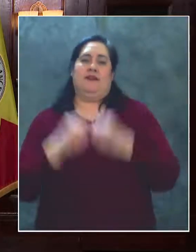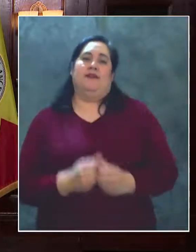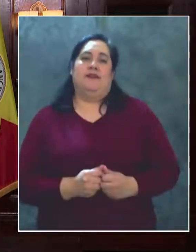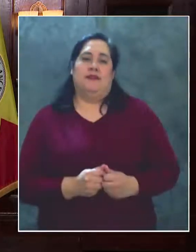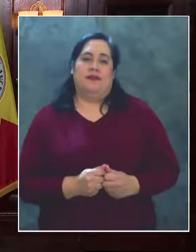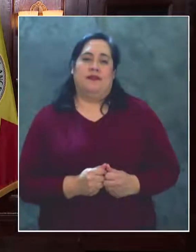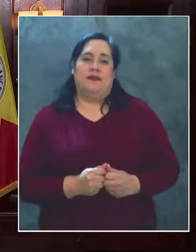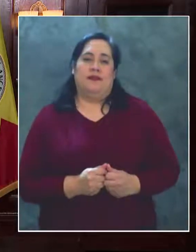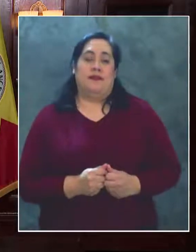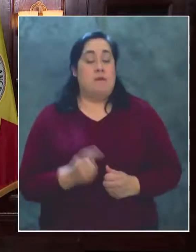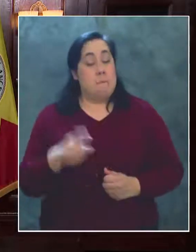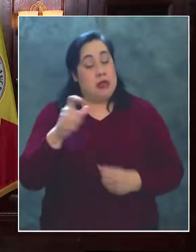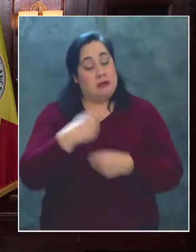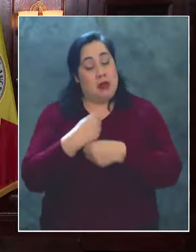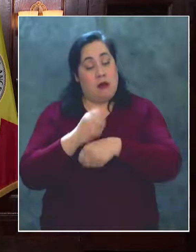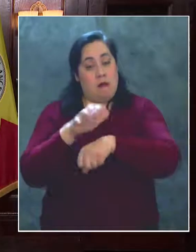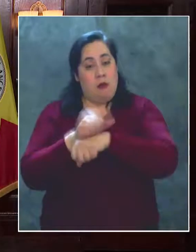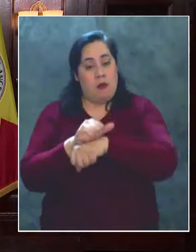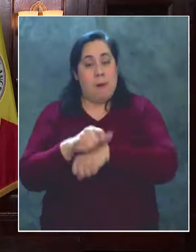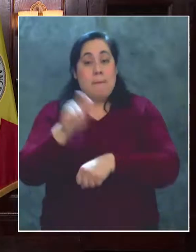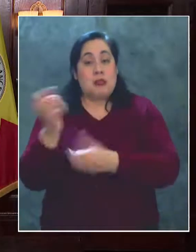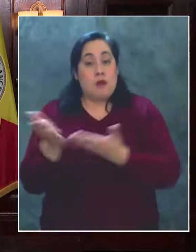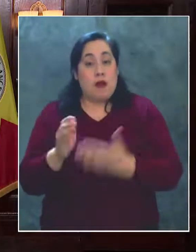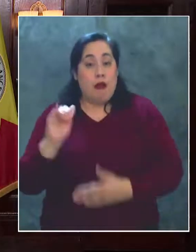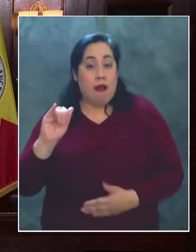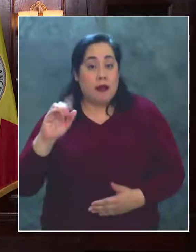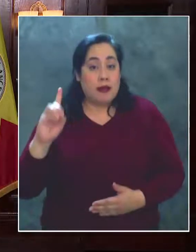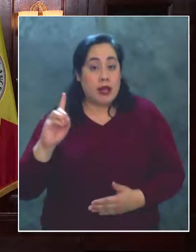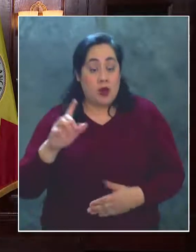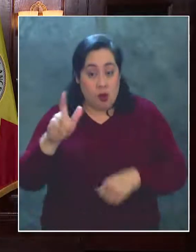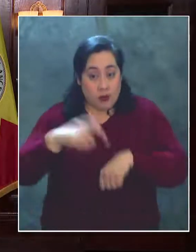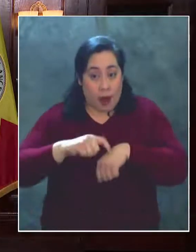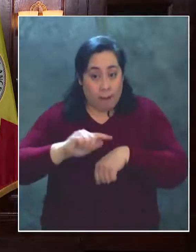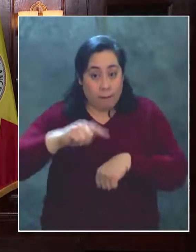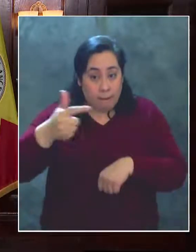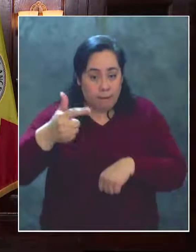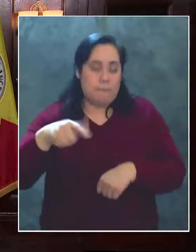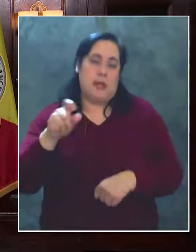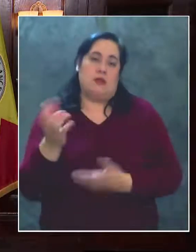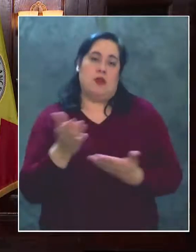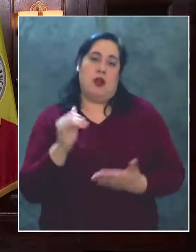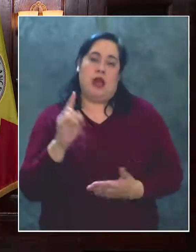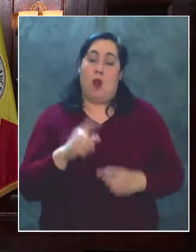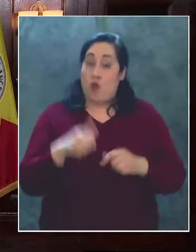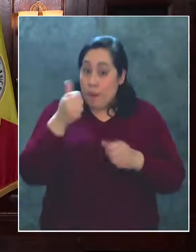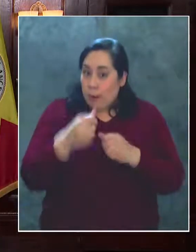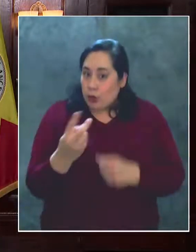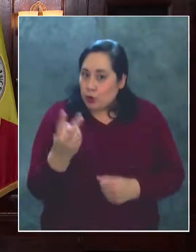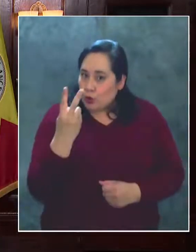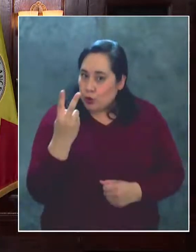YOU'LL NEED TO MAKE AN APPOINTMENT AND BRING YOUR ID WHEN THE TIME COMES. REMEMBER THERE IS TWO DOSES AS